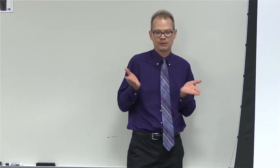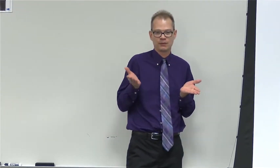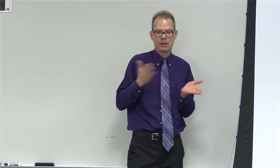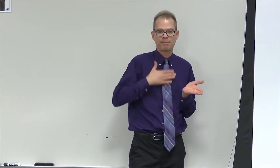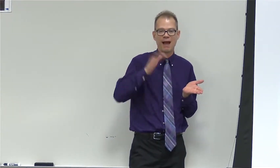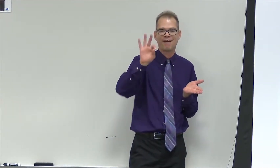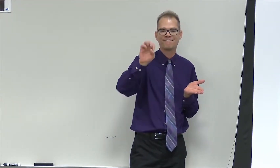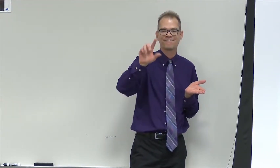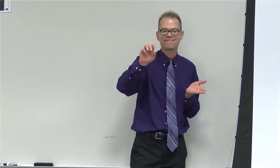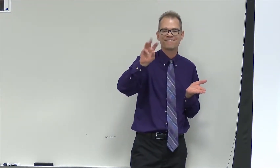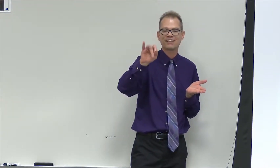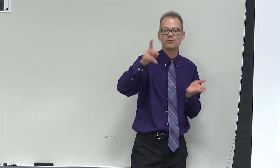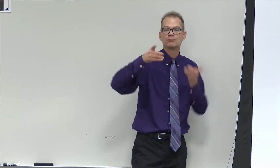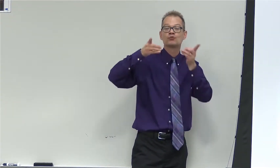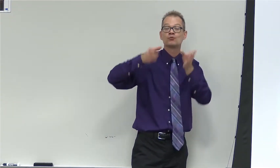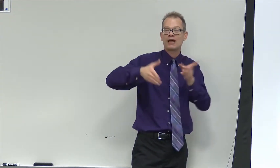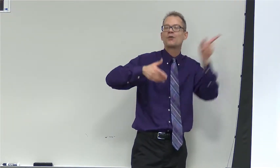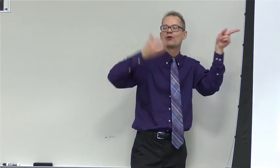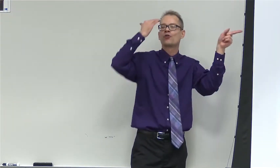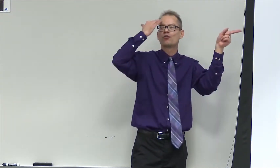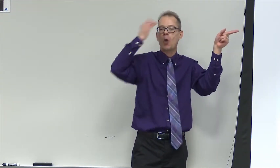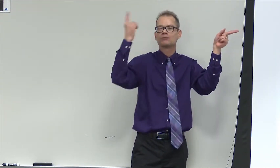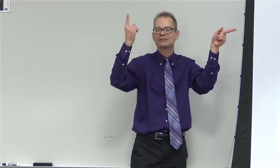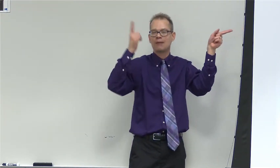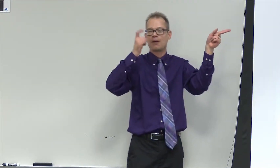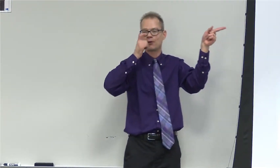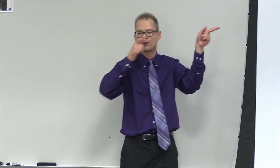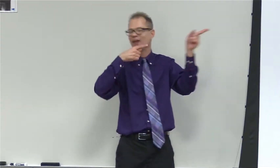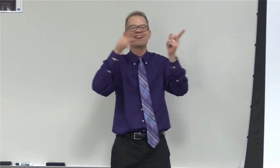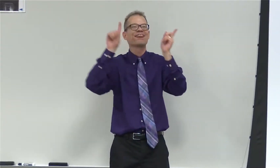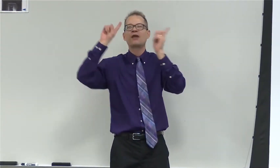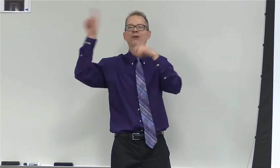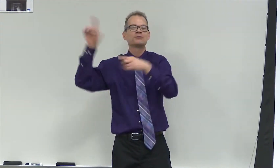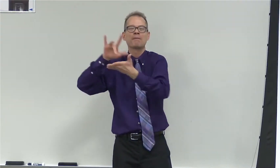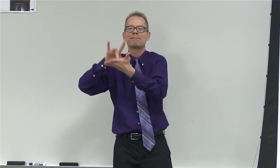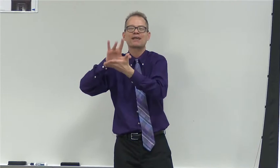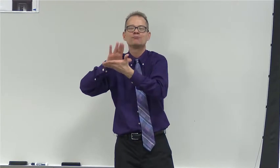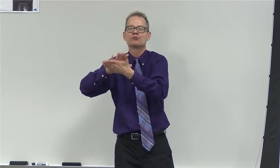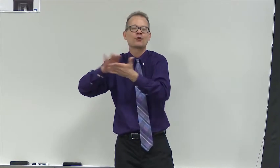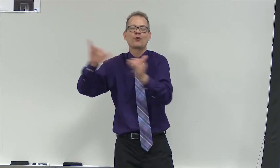My fellowship director, he knew someone here who...who worked here.